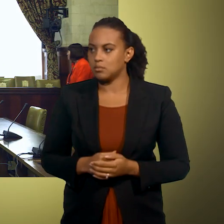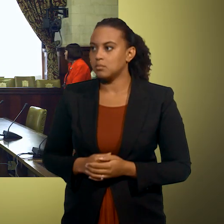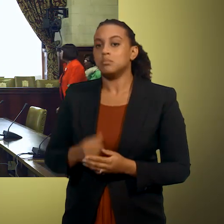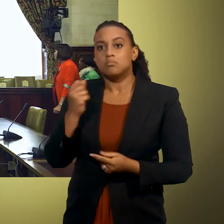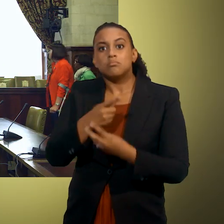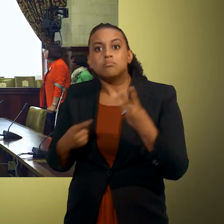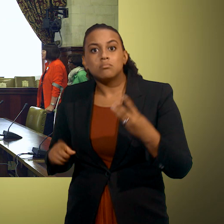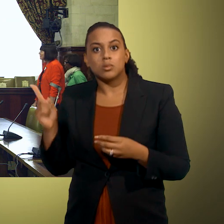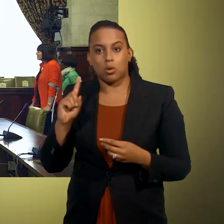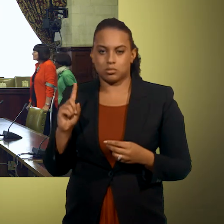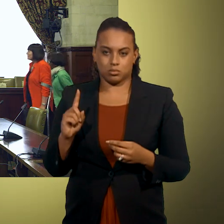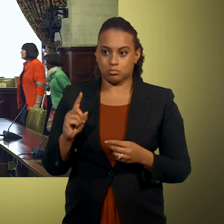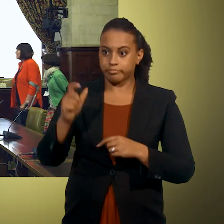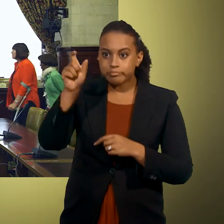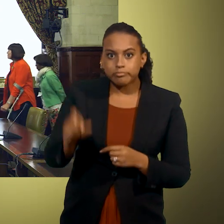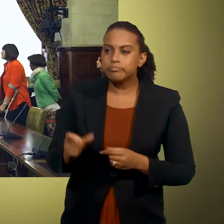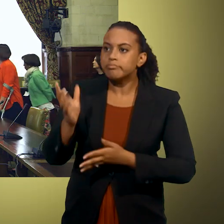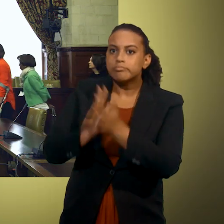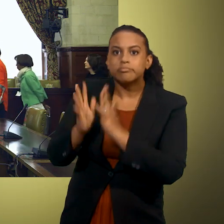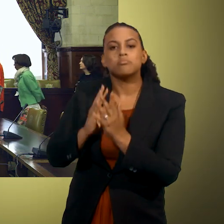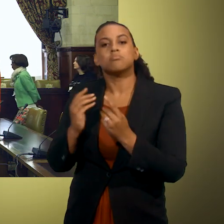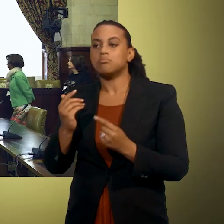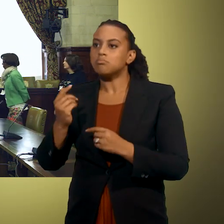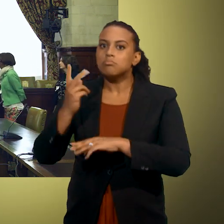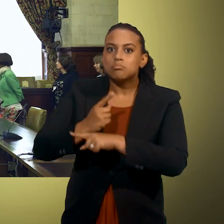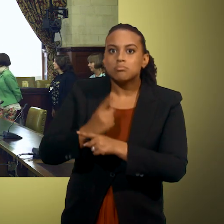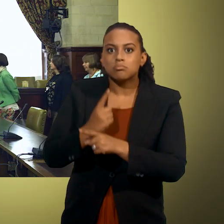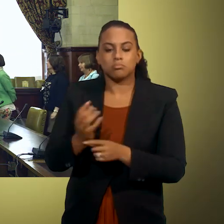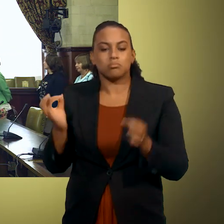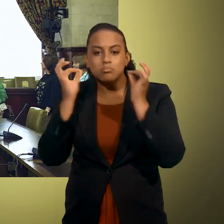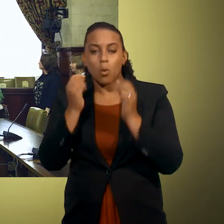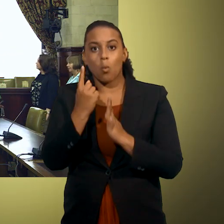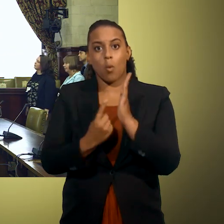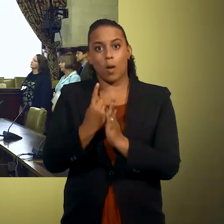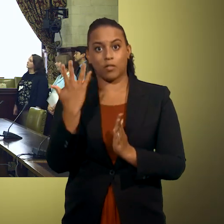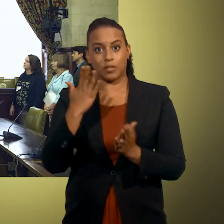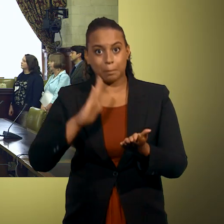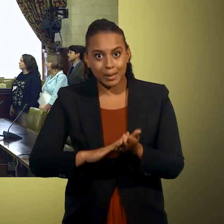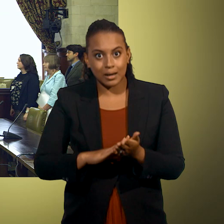You can book an audio tour, which takes approximately 1 hour and 15 minutes, or a guided tour, which